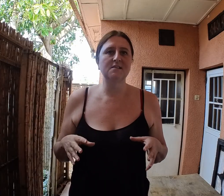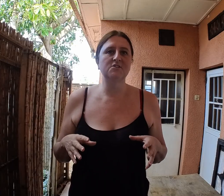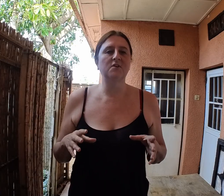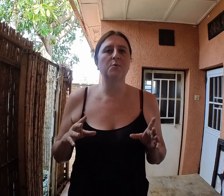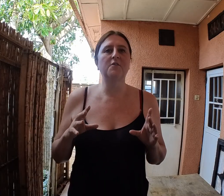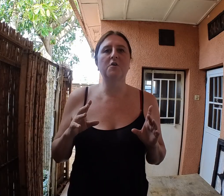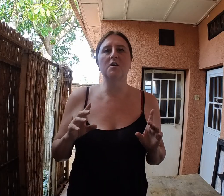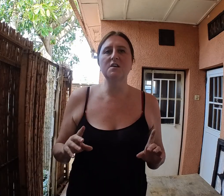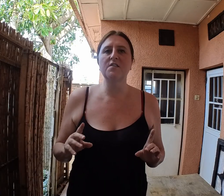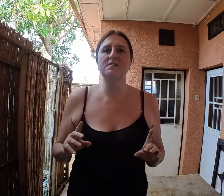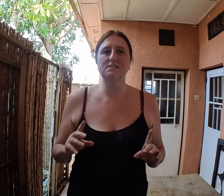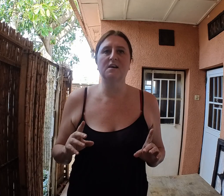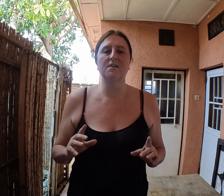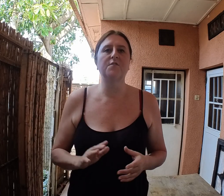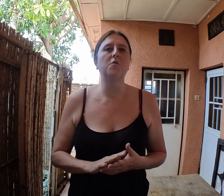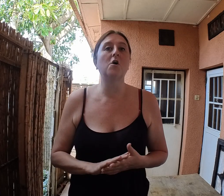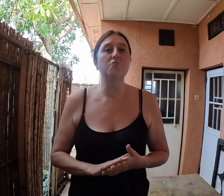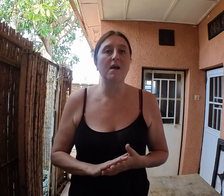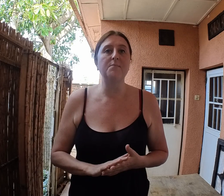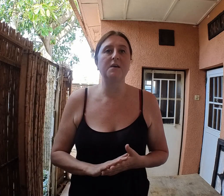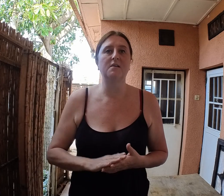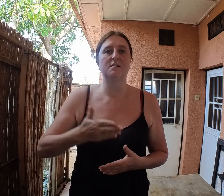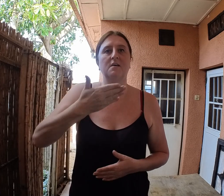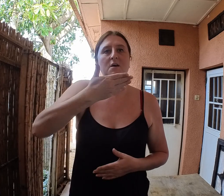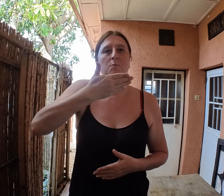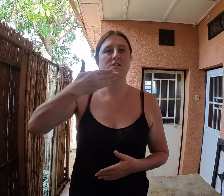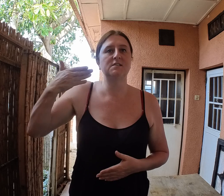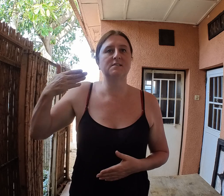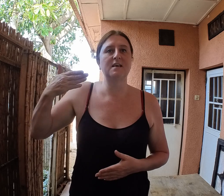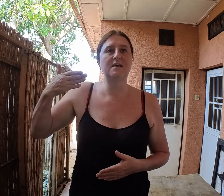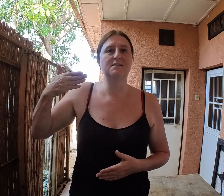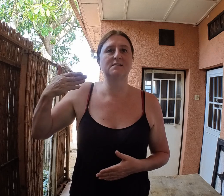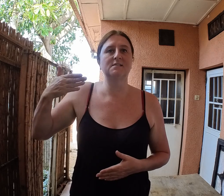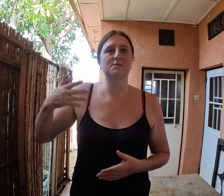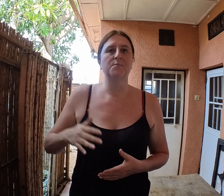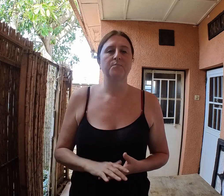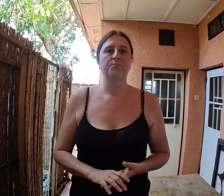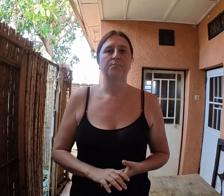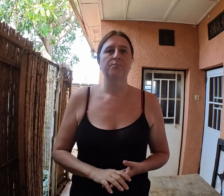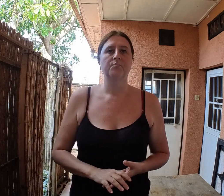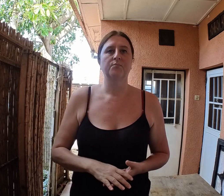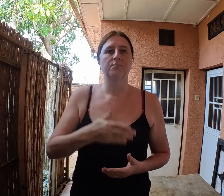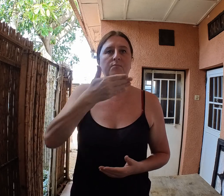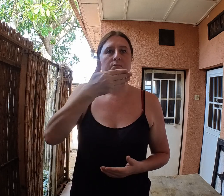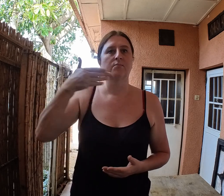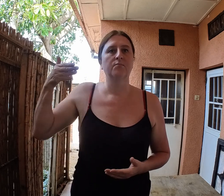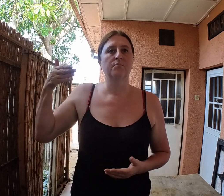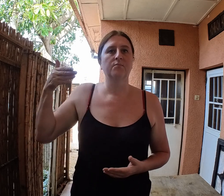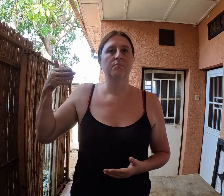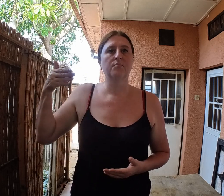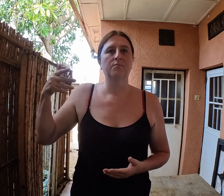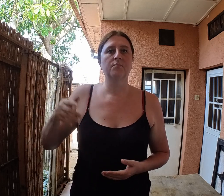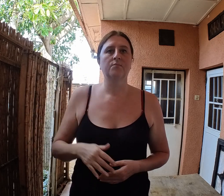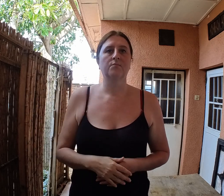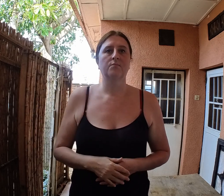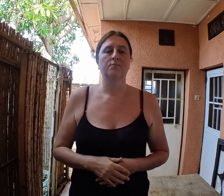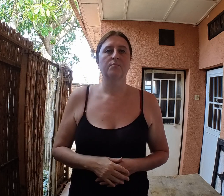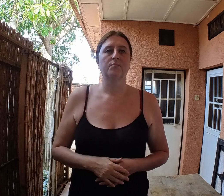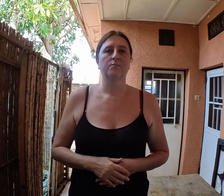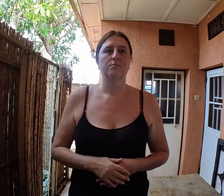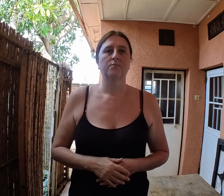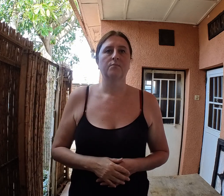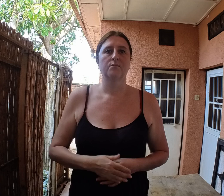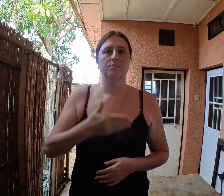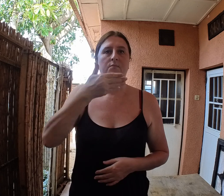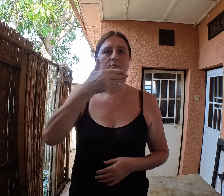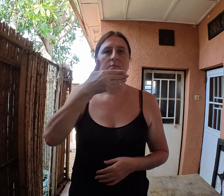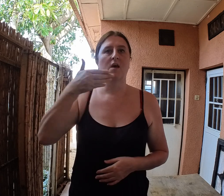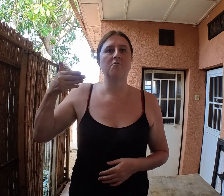the dictionary we have got another sign for Arabian, which is this.